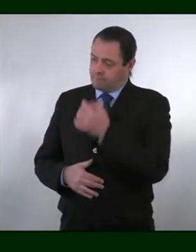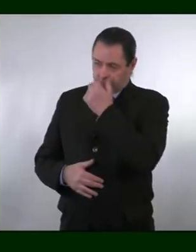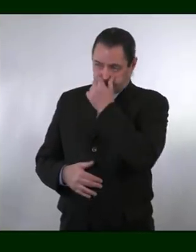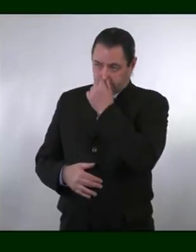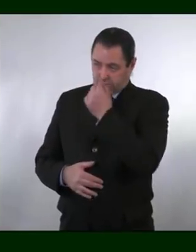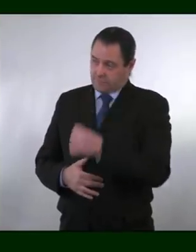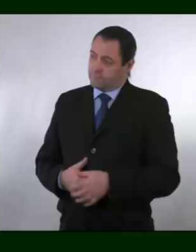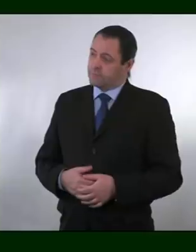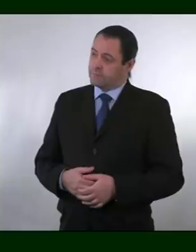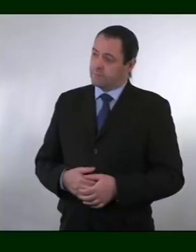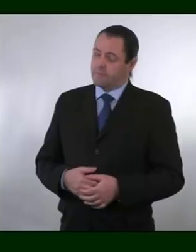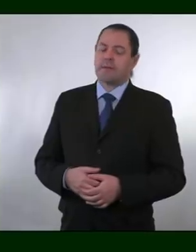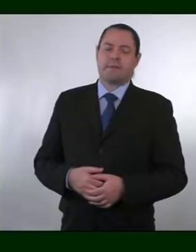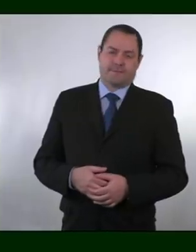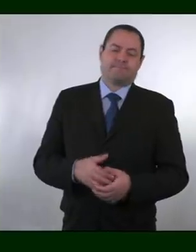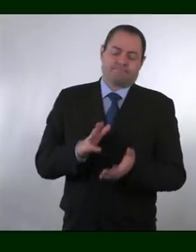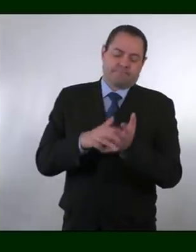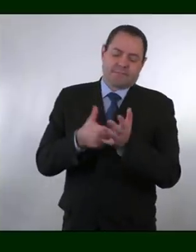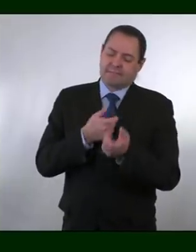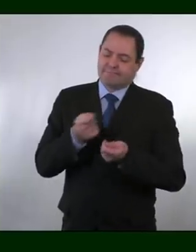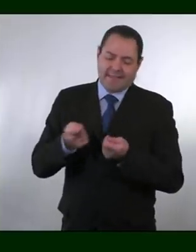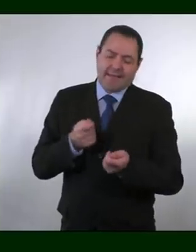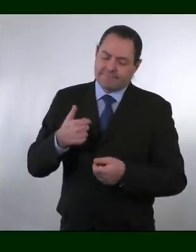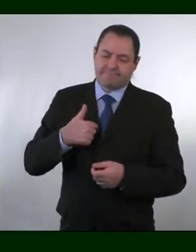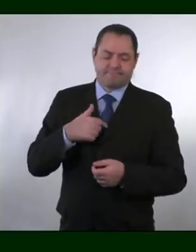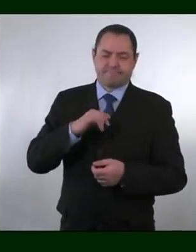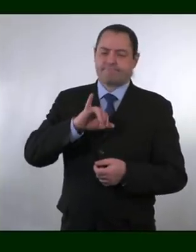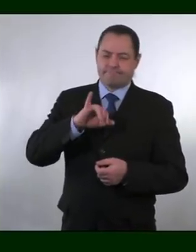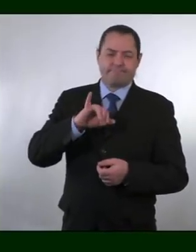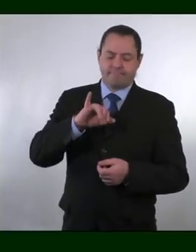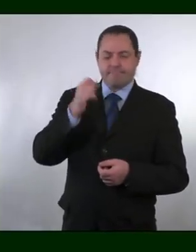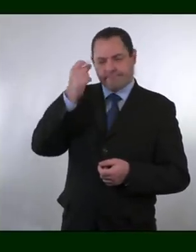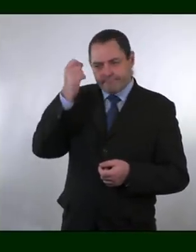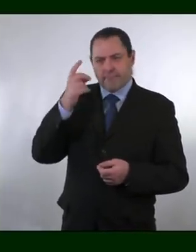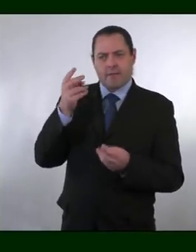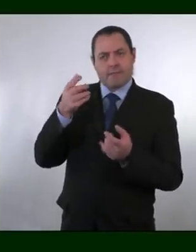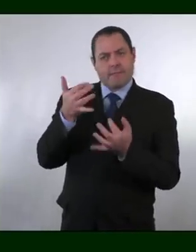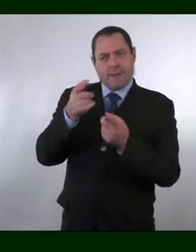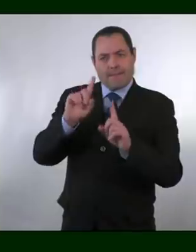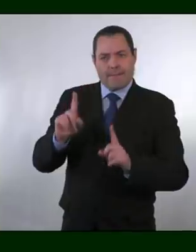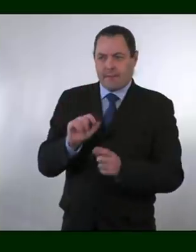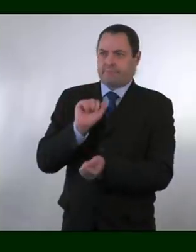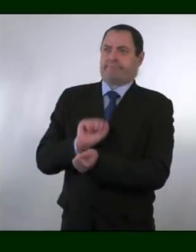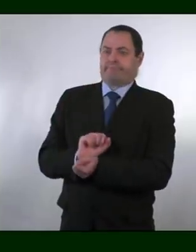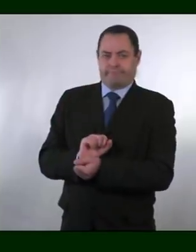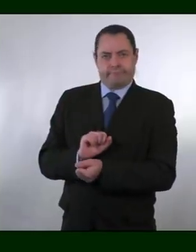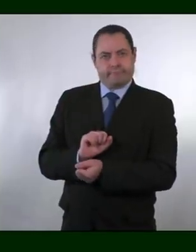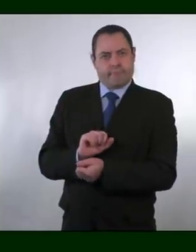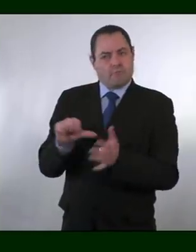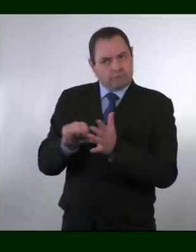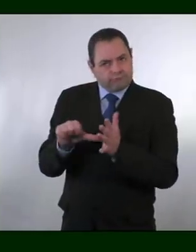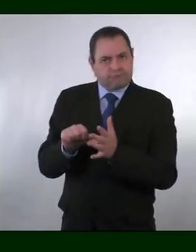I have deep sympathies with people who face this problem. It is not right or fair because if your